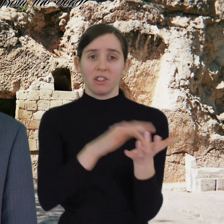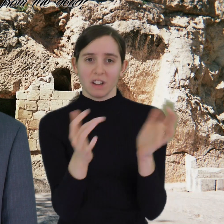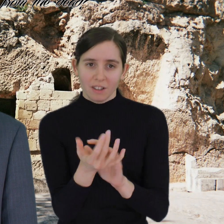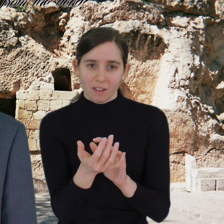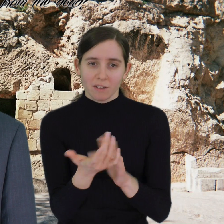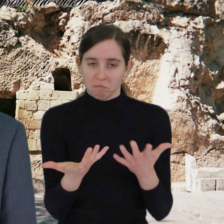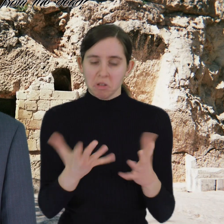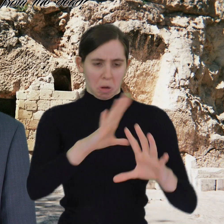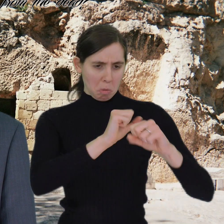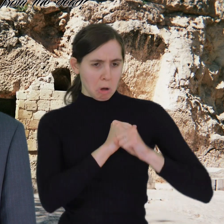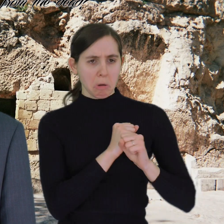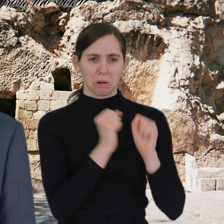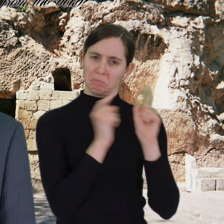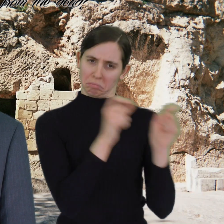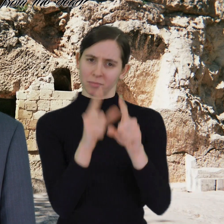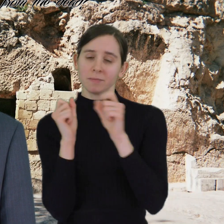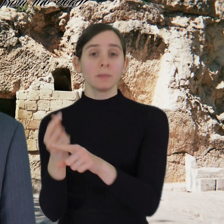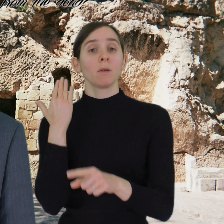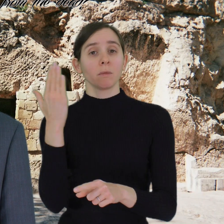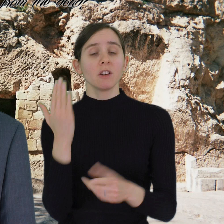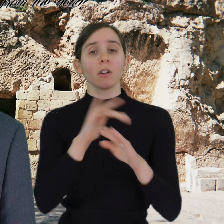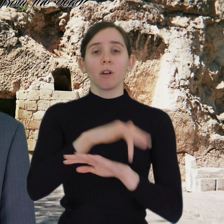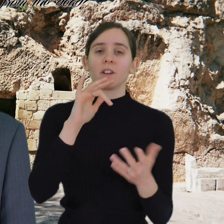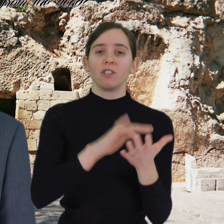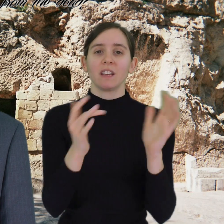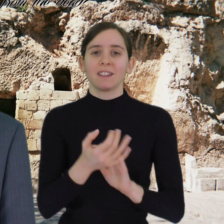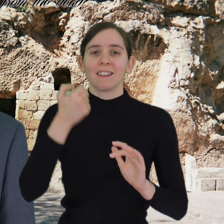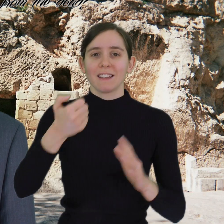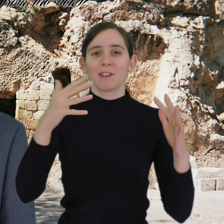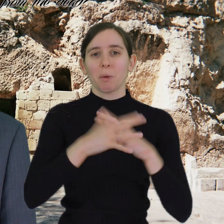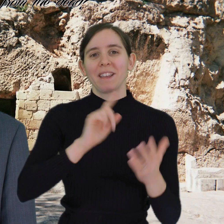preaching Jesus about 6 weeks later.